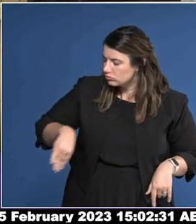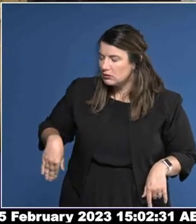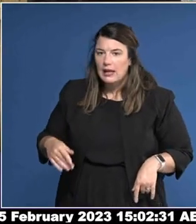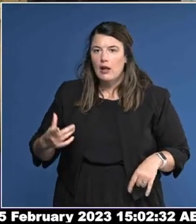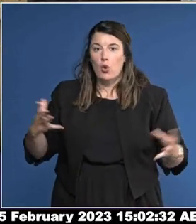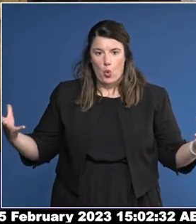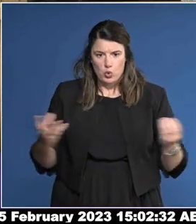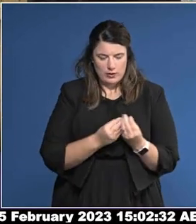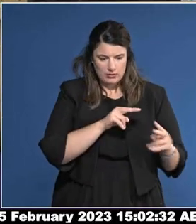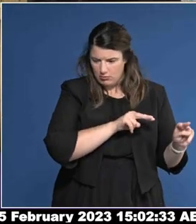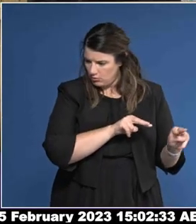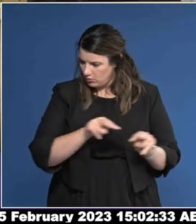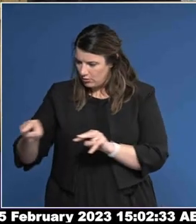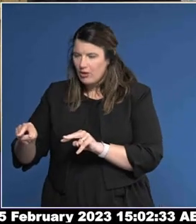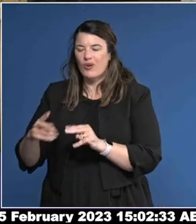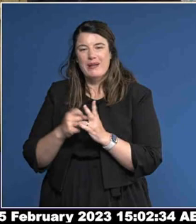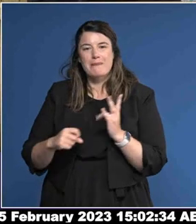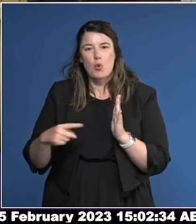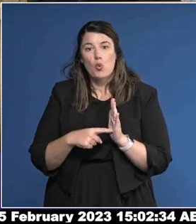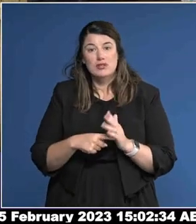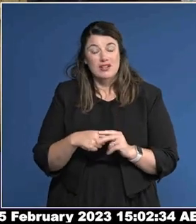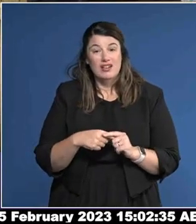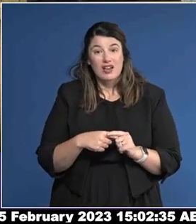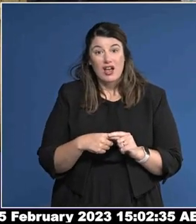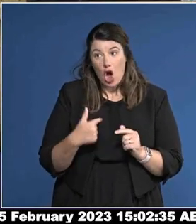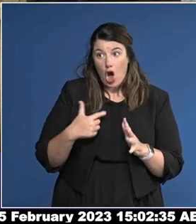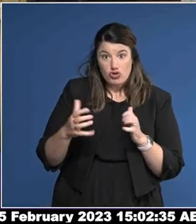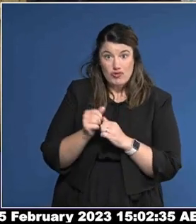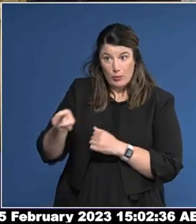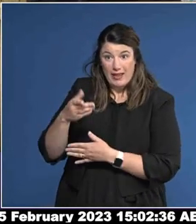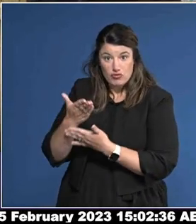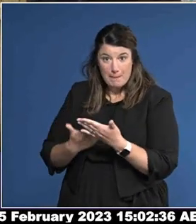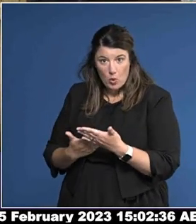So I actually completely agree with that. I think that's - and that's just part of your continuous improvement learning culture